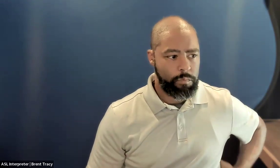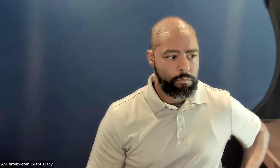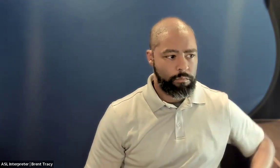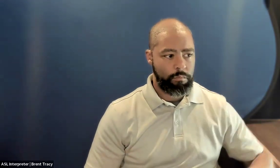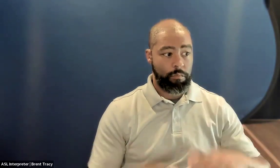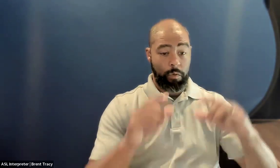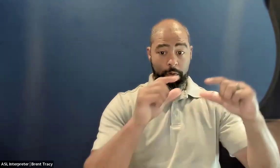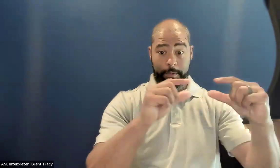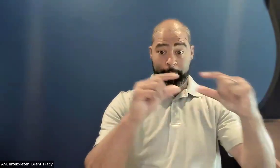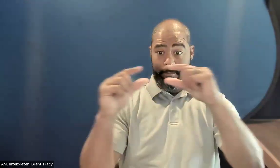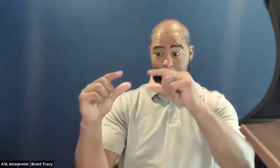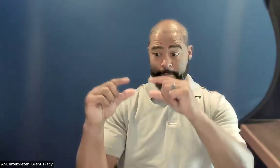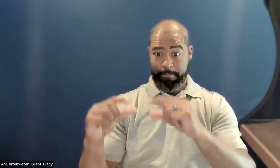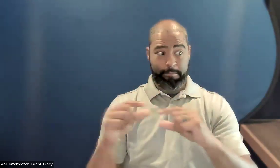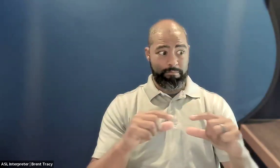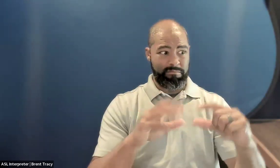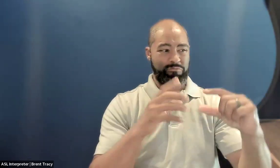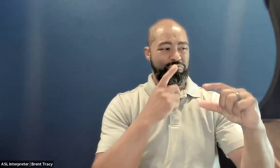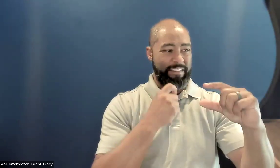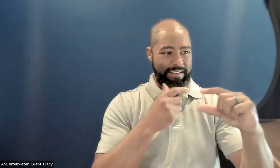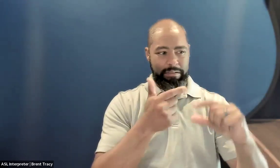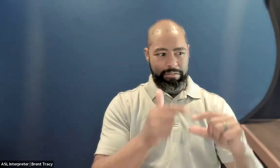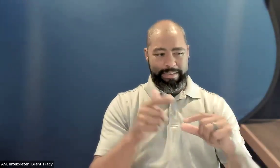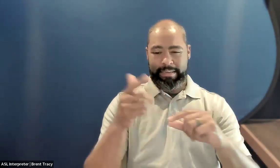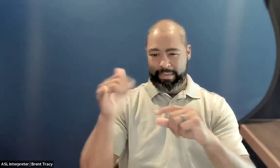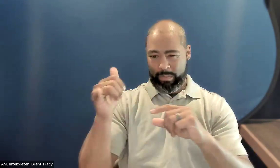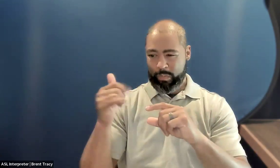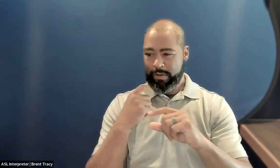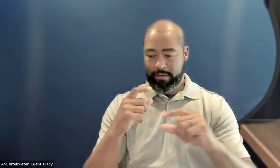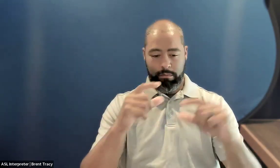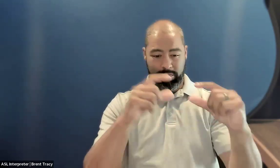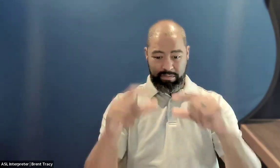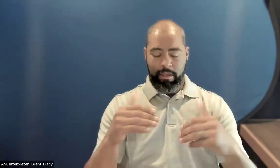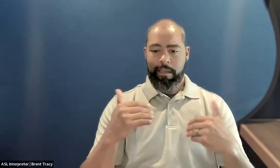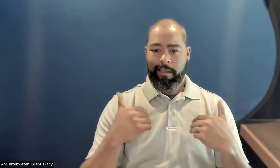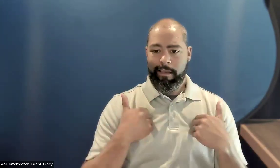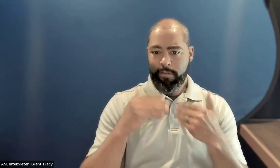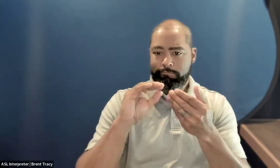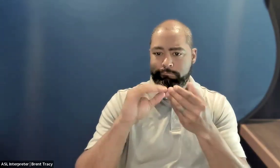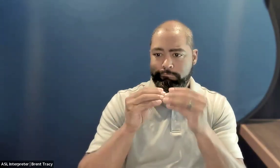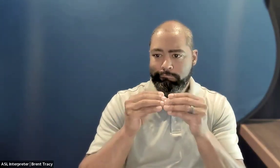created as part of the project will receive a risk rating for each of those climate hazards.